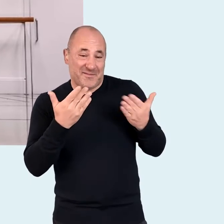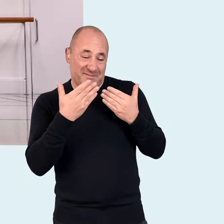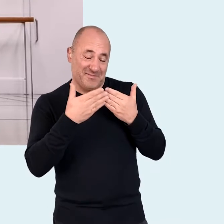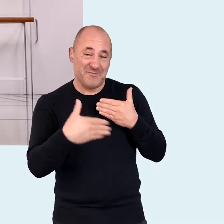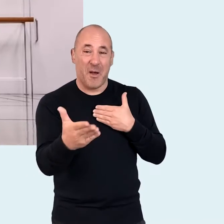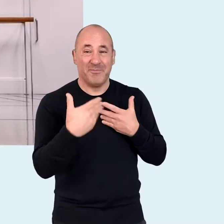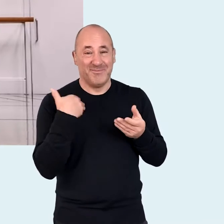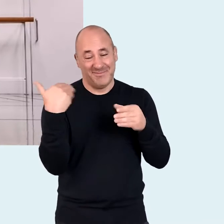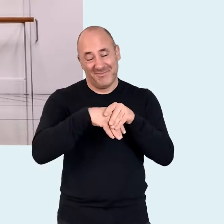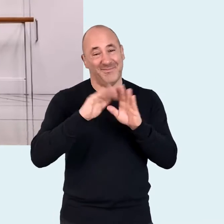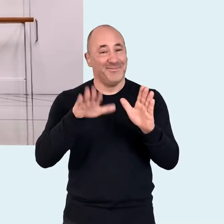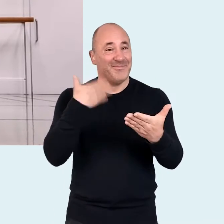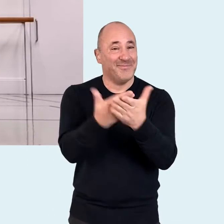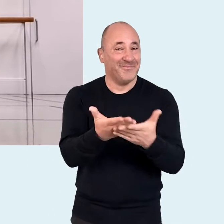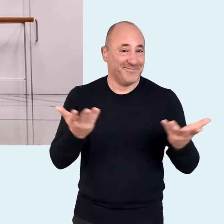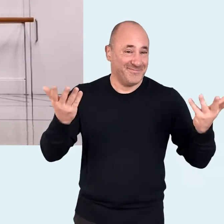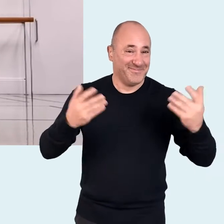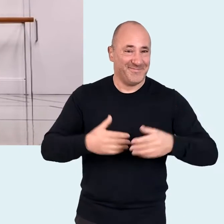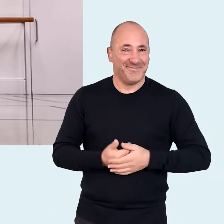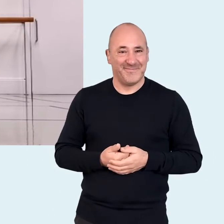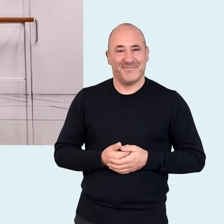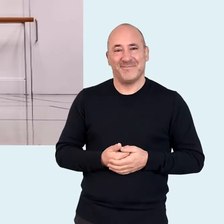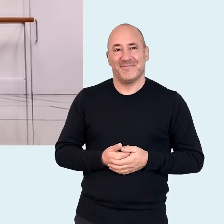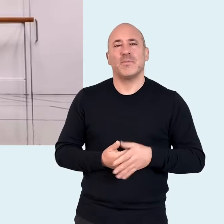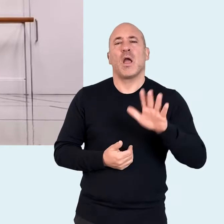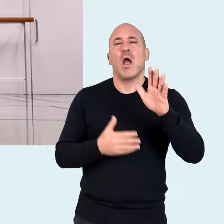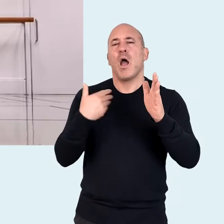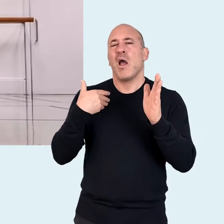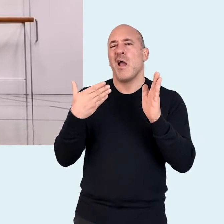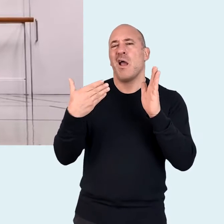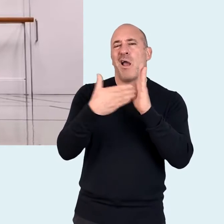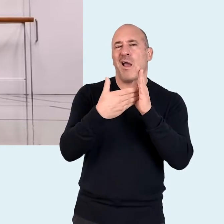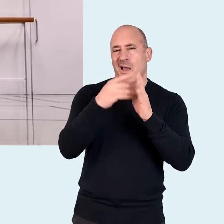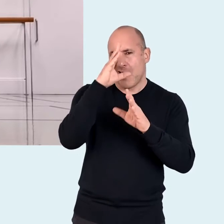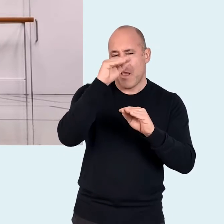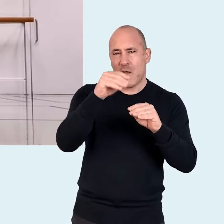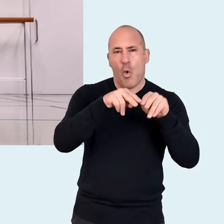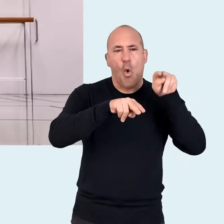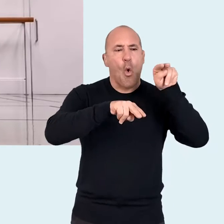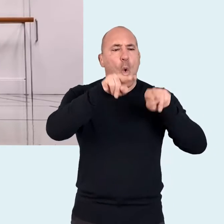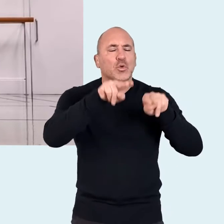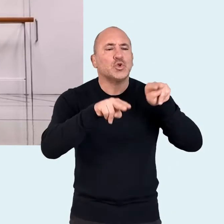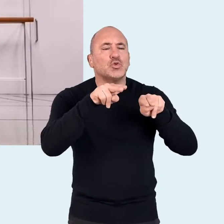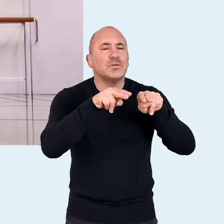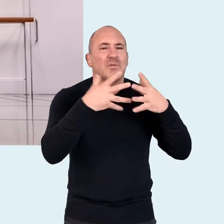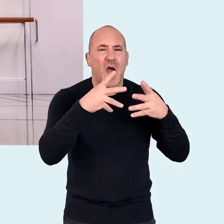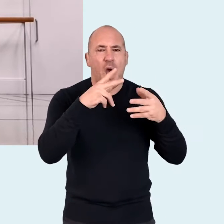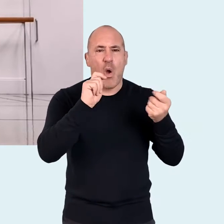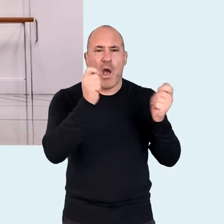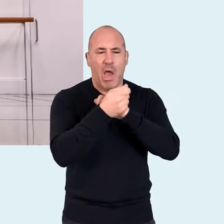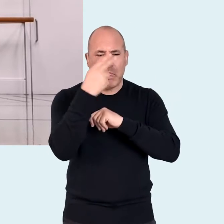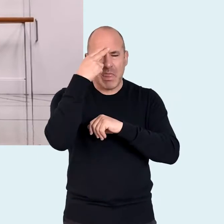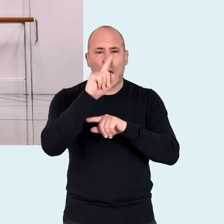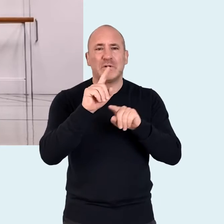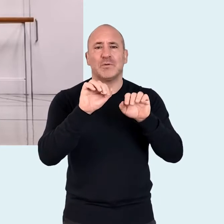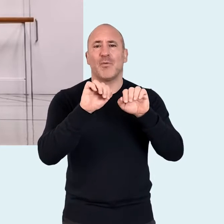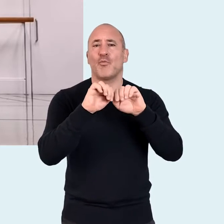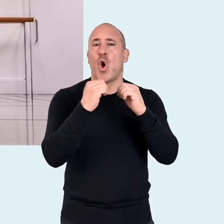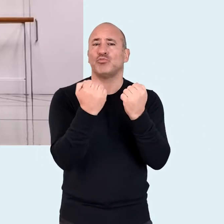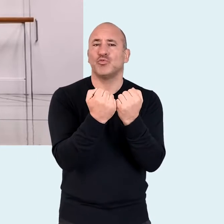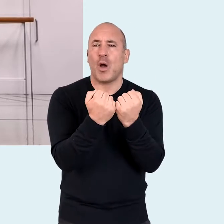me a lot of encouragement. The rest is history. Can I add that I have noticed that auditions